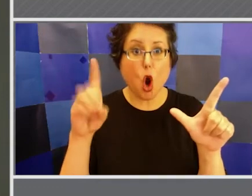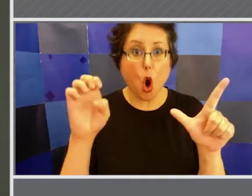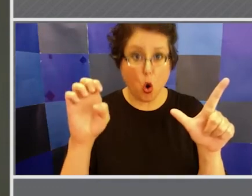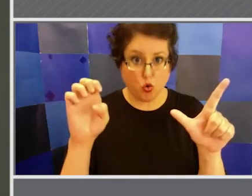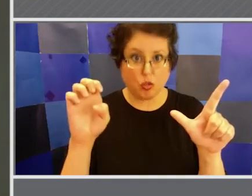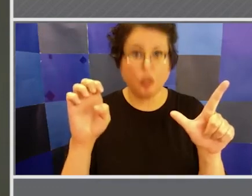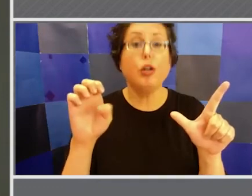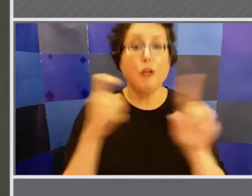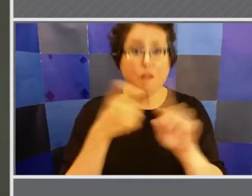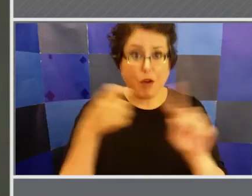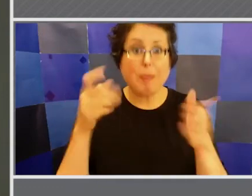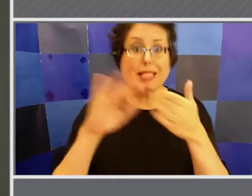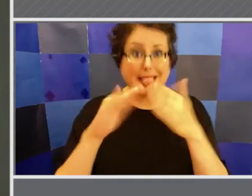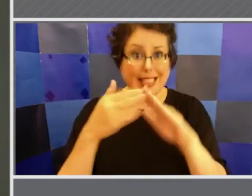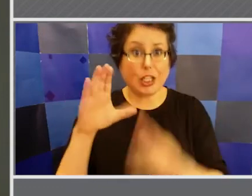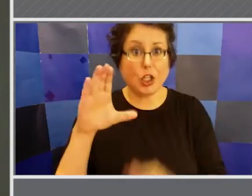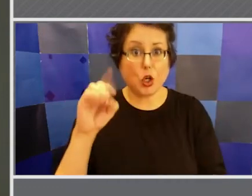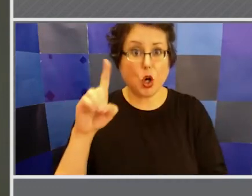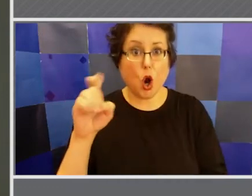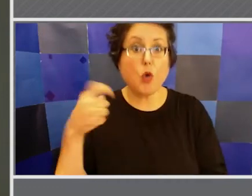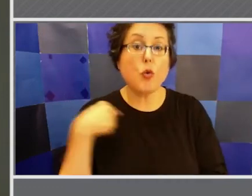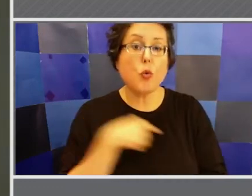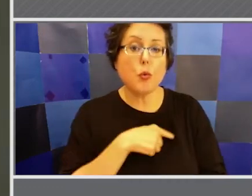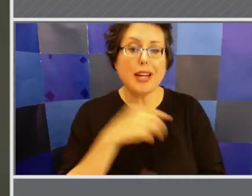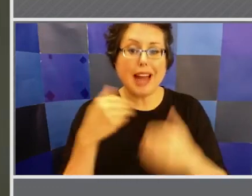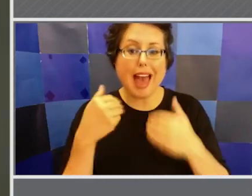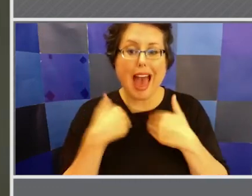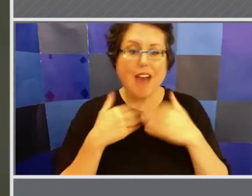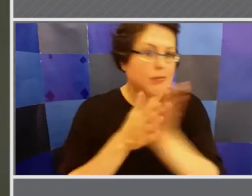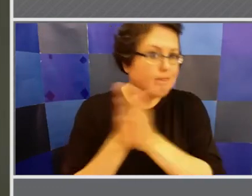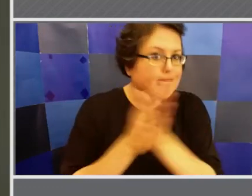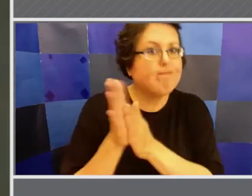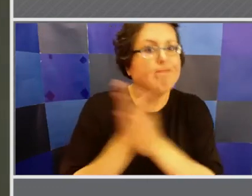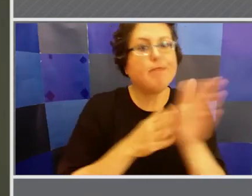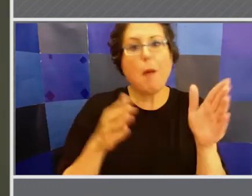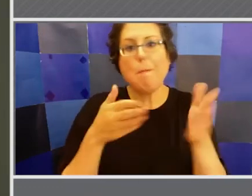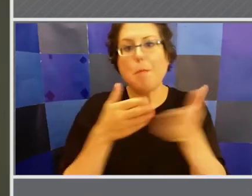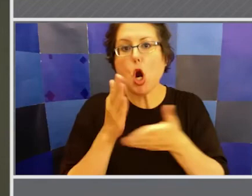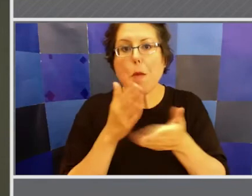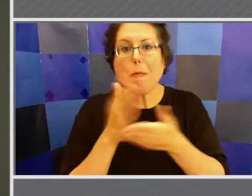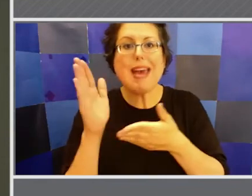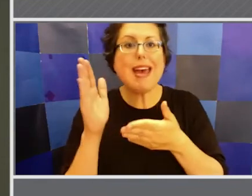So our mission relies on having robust permitting operations so that the construction in the